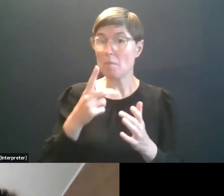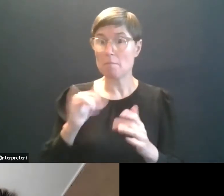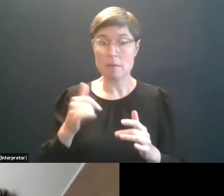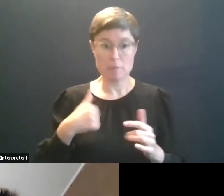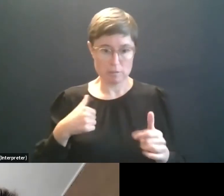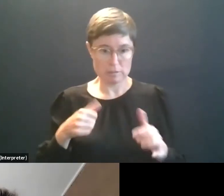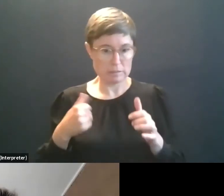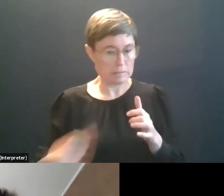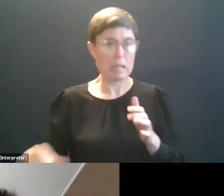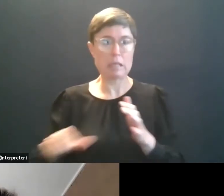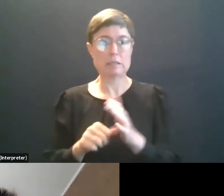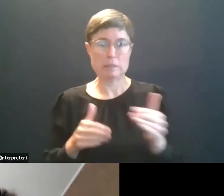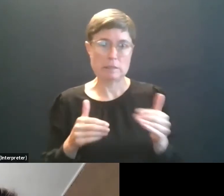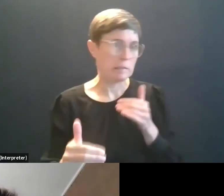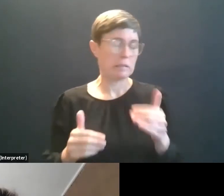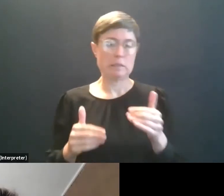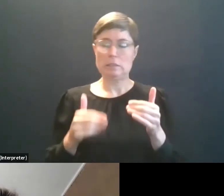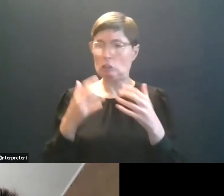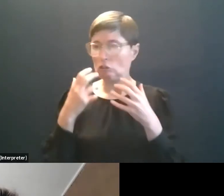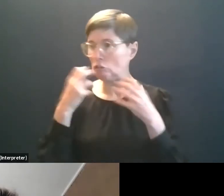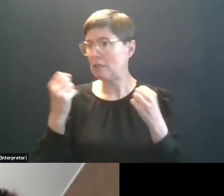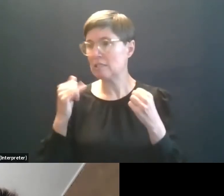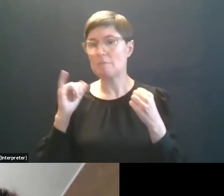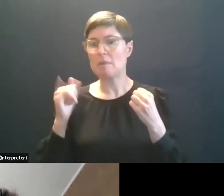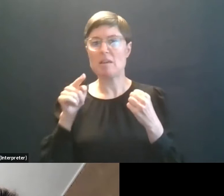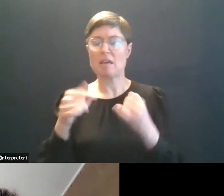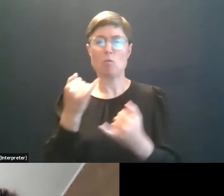pressure from the crisis are feeling the greatest effects.